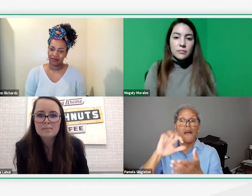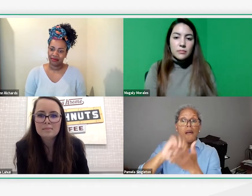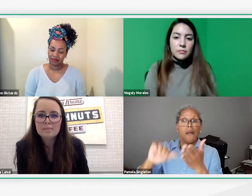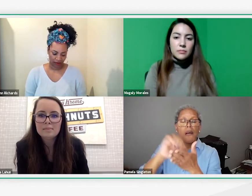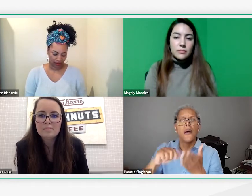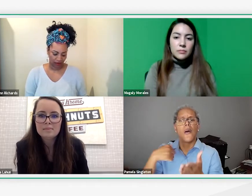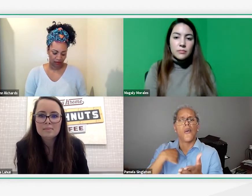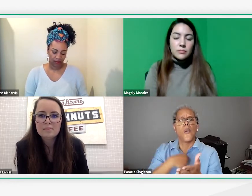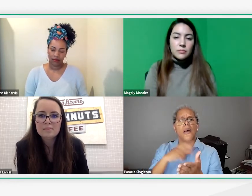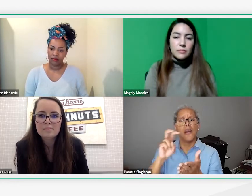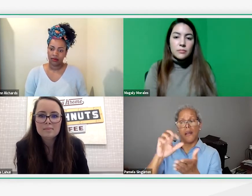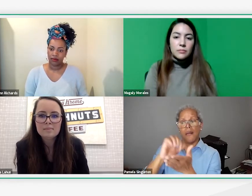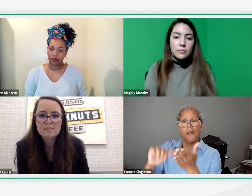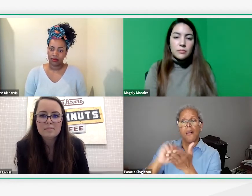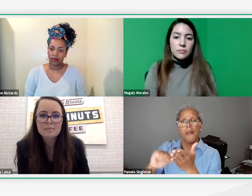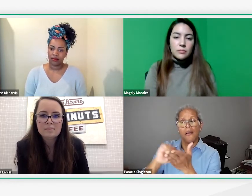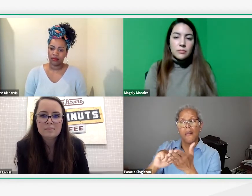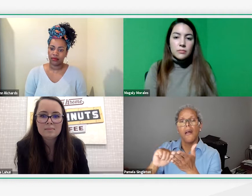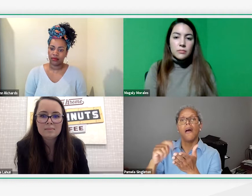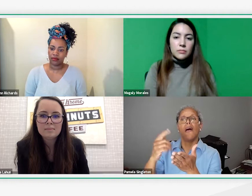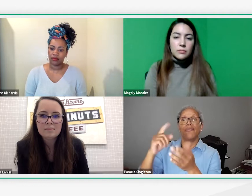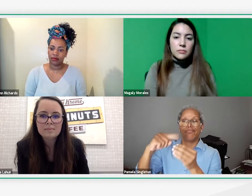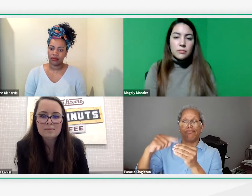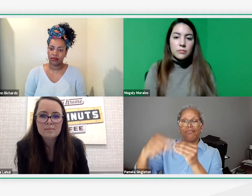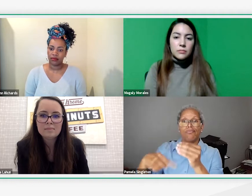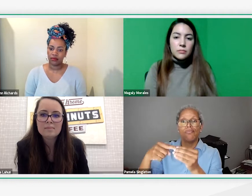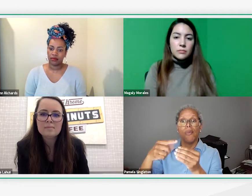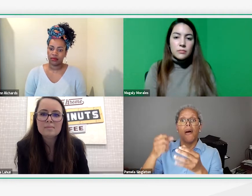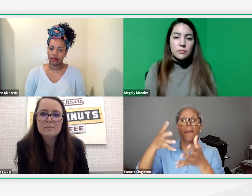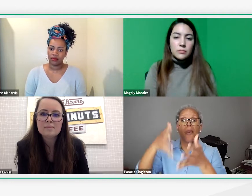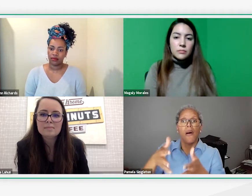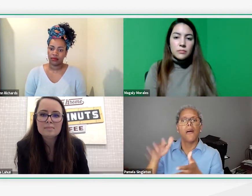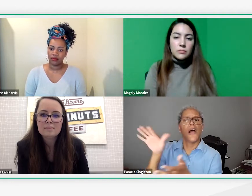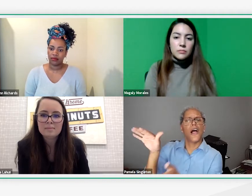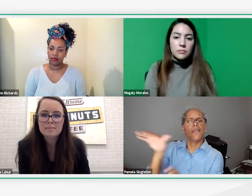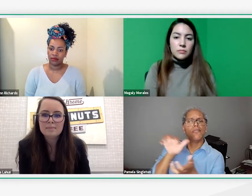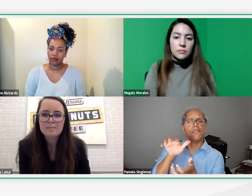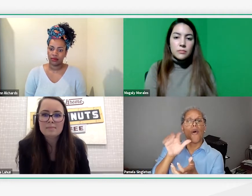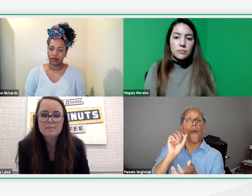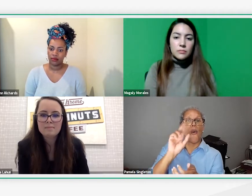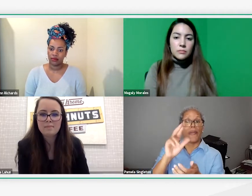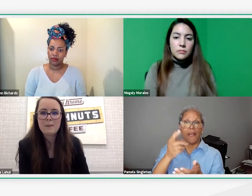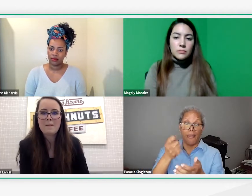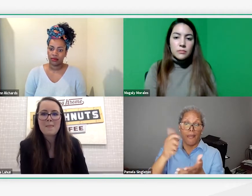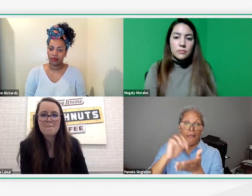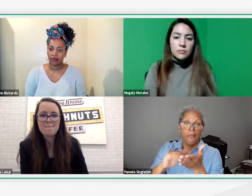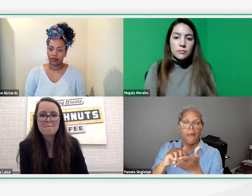Then, #2 box, federal, how much has been withheld throughout the year, determines